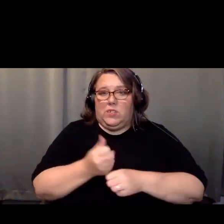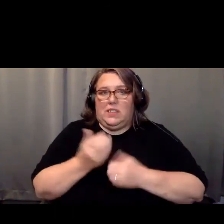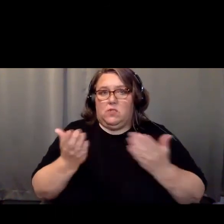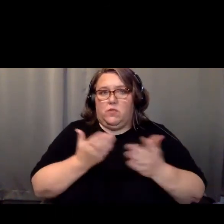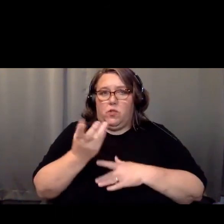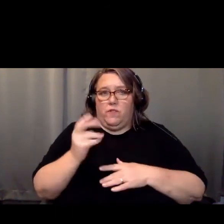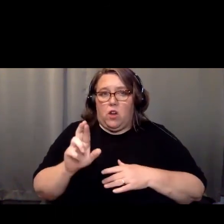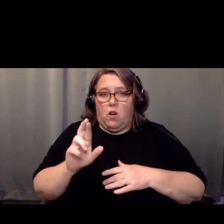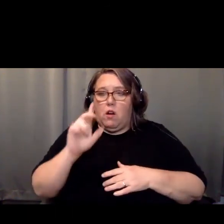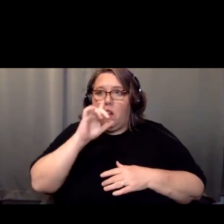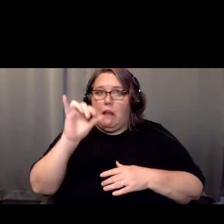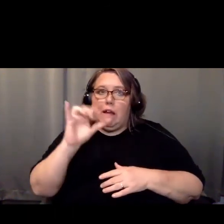in the form of career exploration.